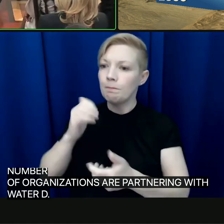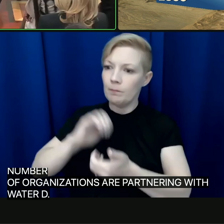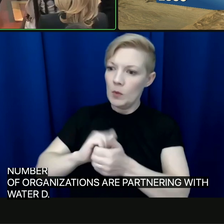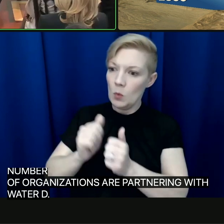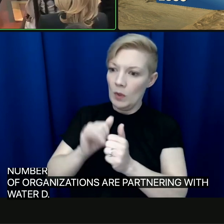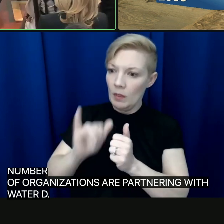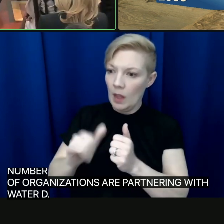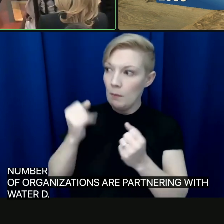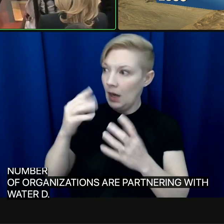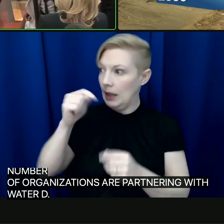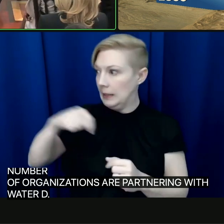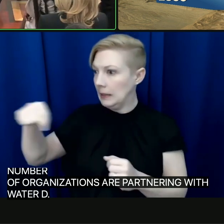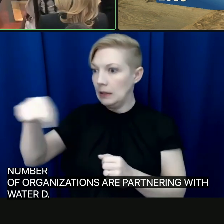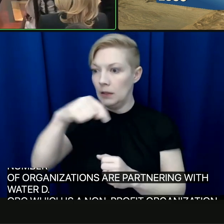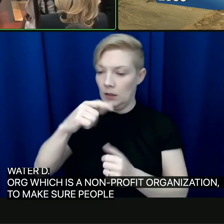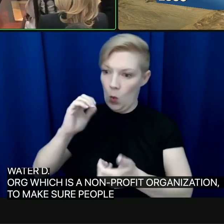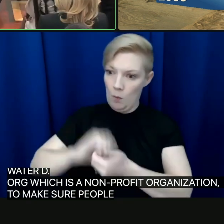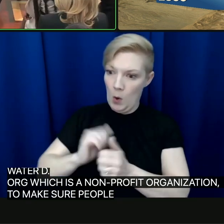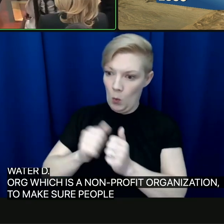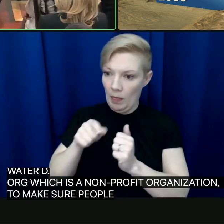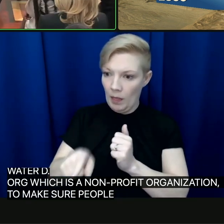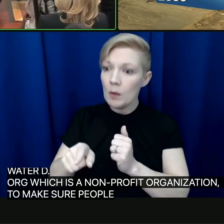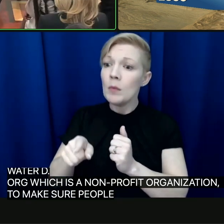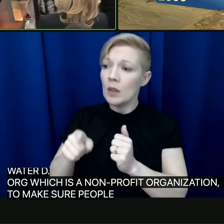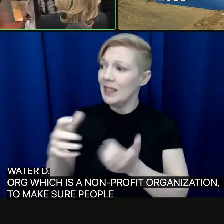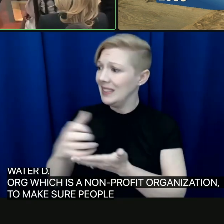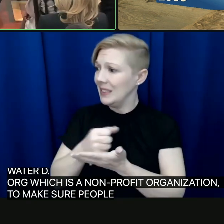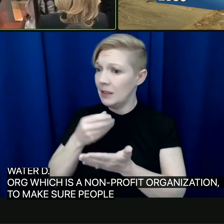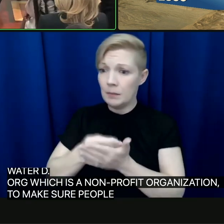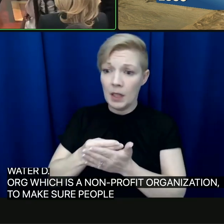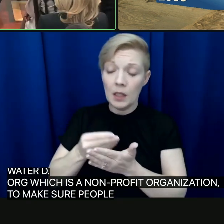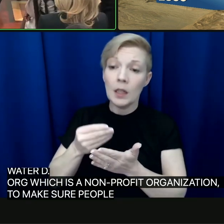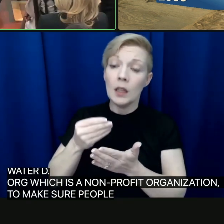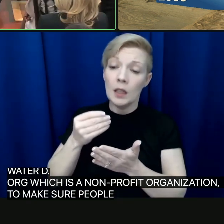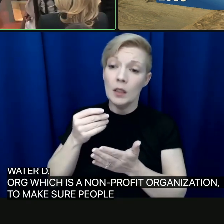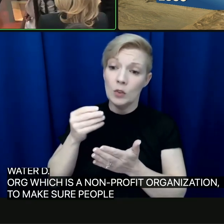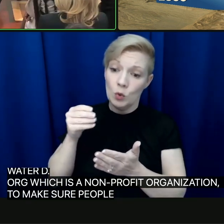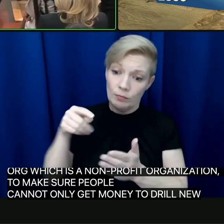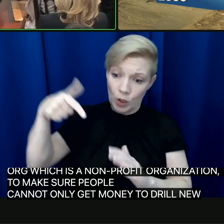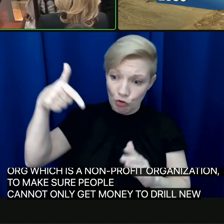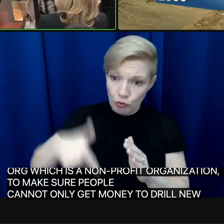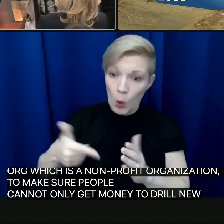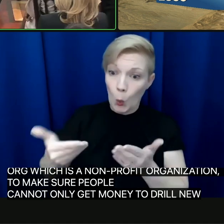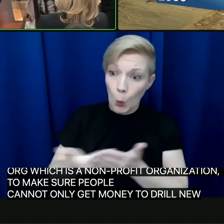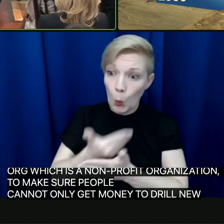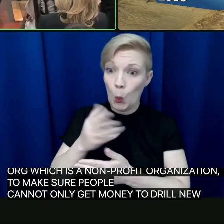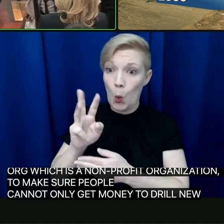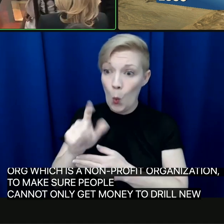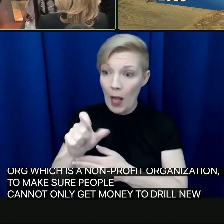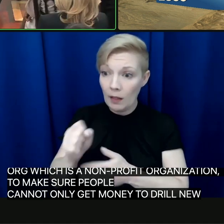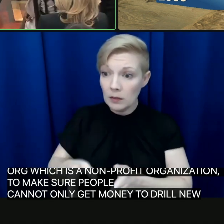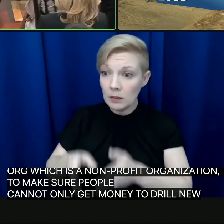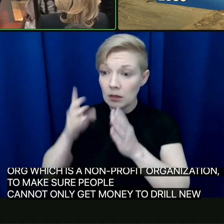you know, get money to drill new wells and have saved drinkable water. To make sure that, you know, as they go forward,